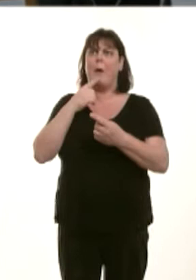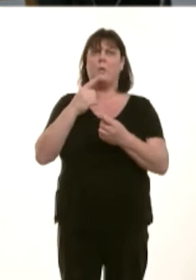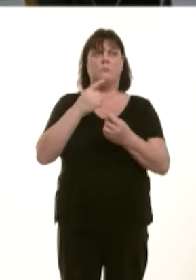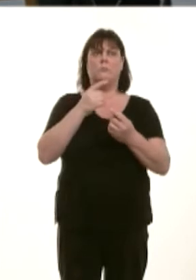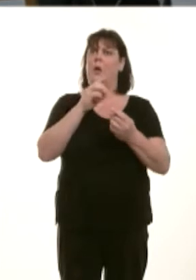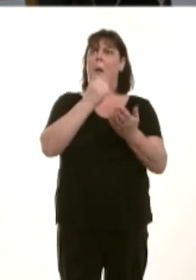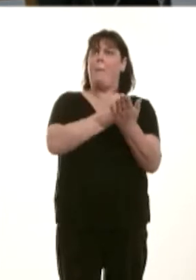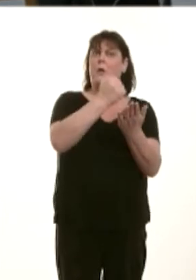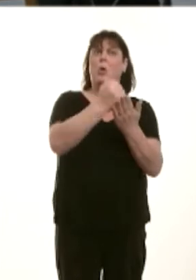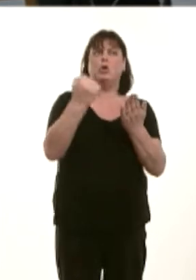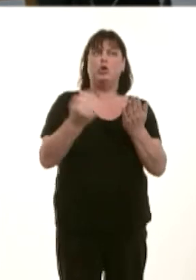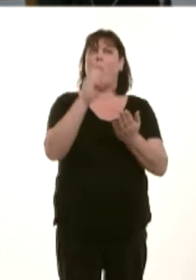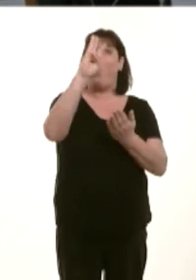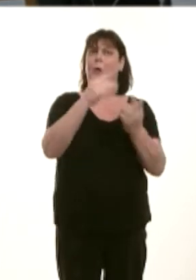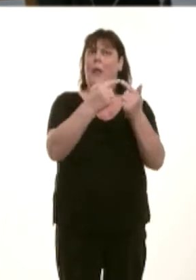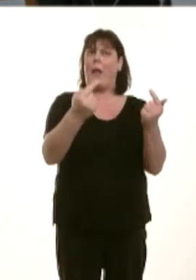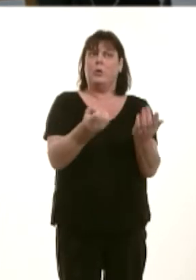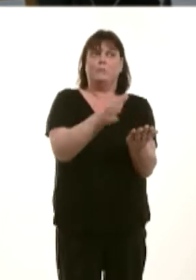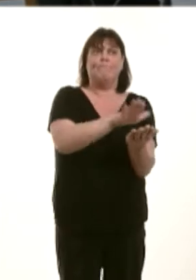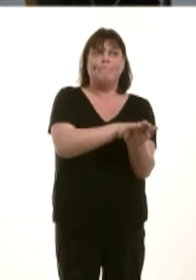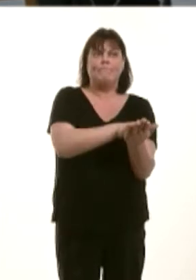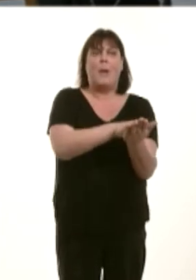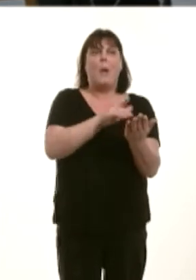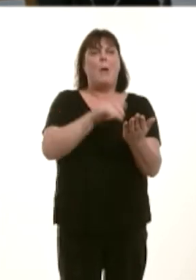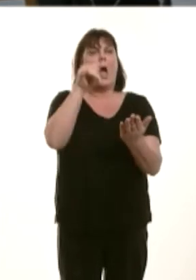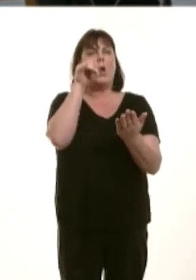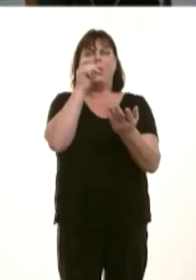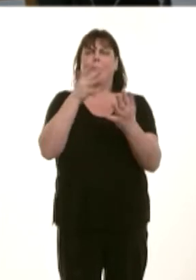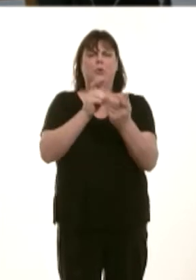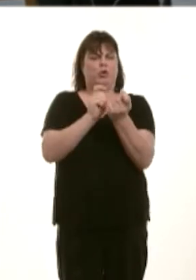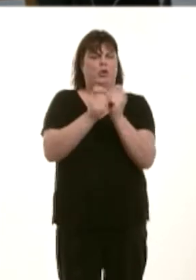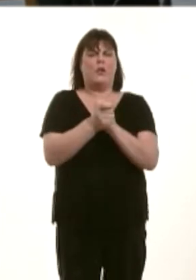That, of course, has changed, at least on the front page—the front page on the inside, anyway.